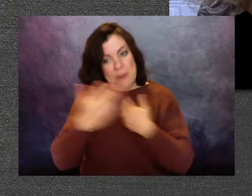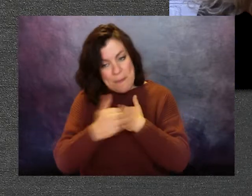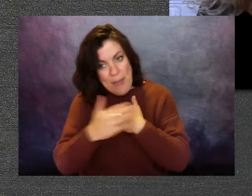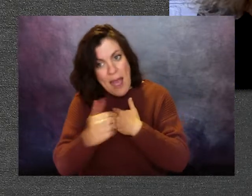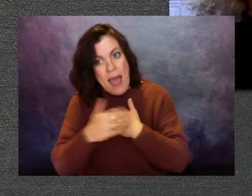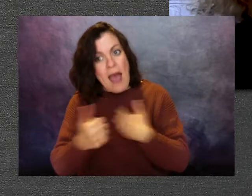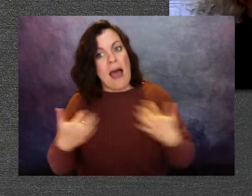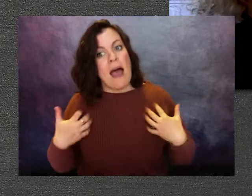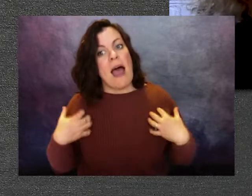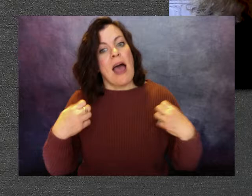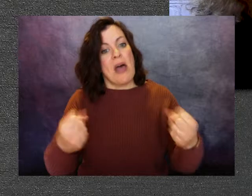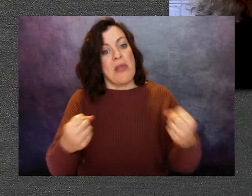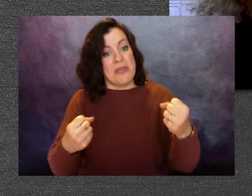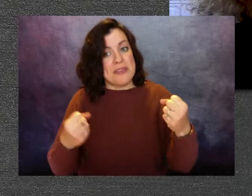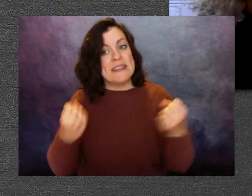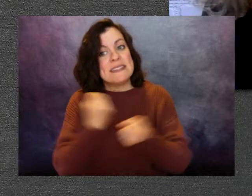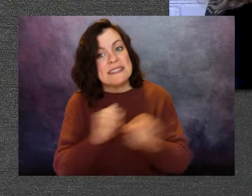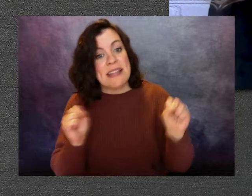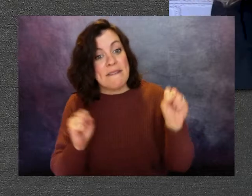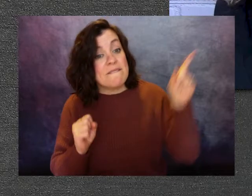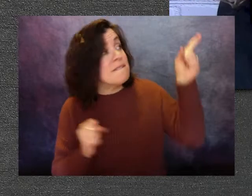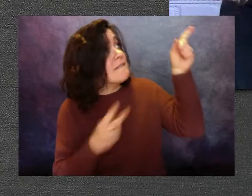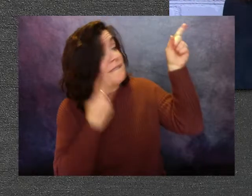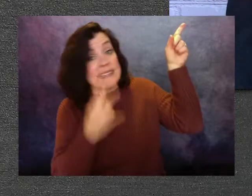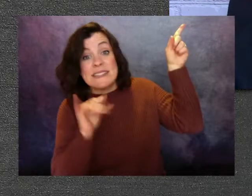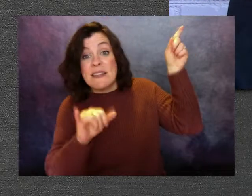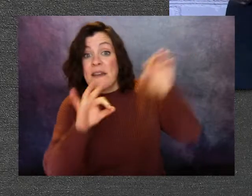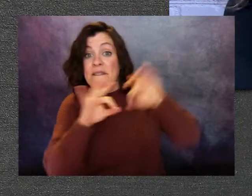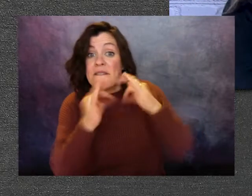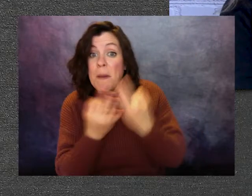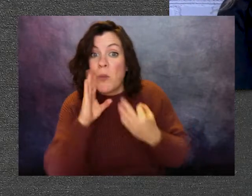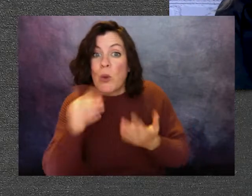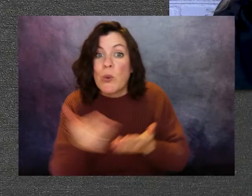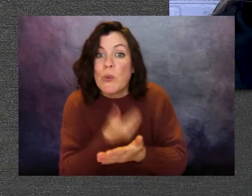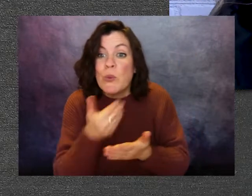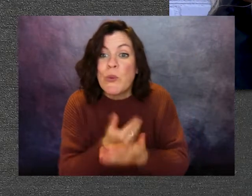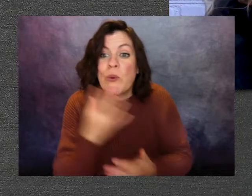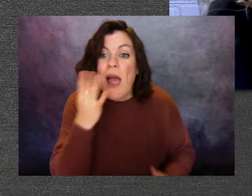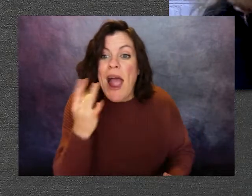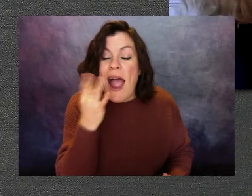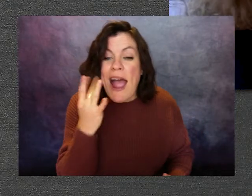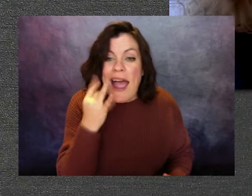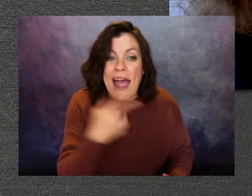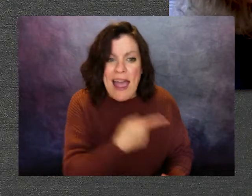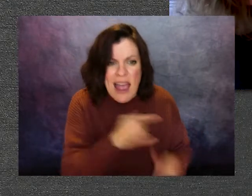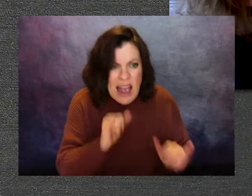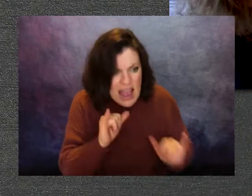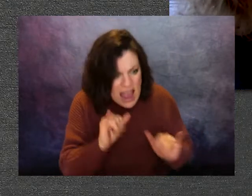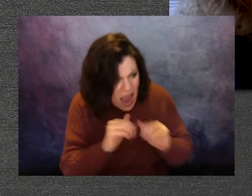how to take care of their cat. Look at that, they're all learning together how to take care of their kitty.